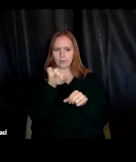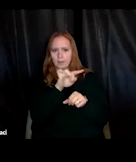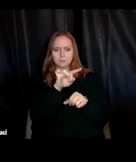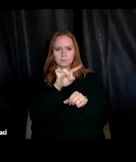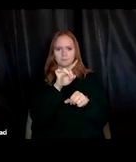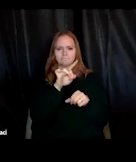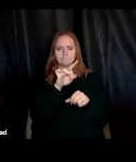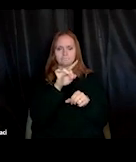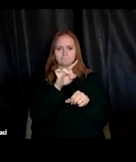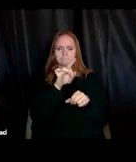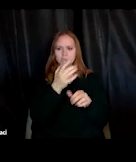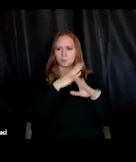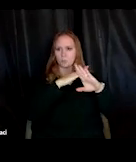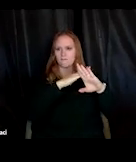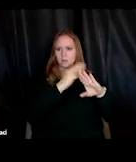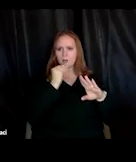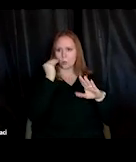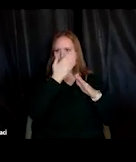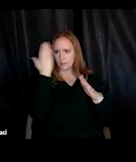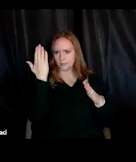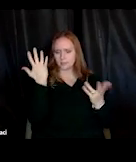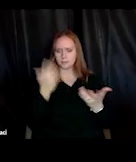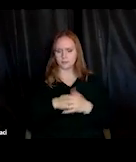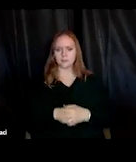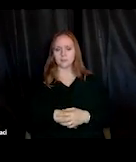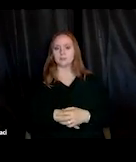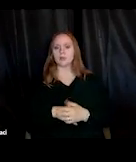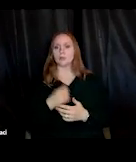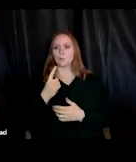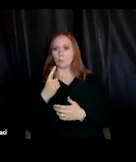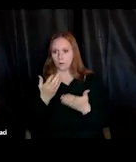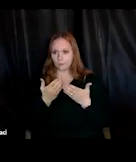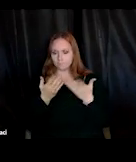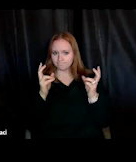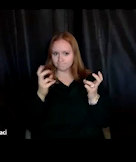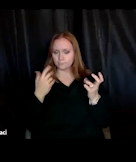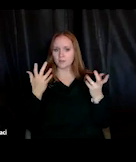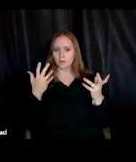So one thing that has been implemented in our coordinated entry system